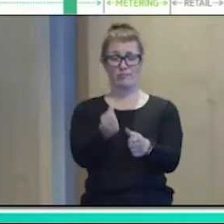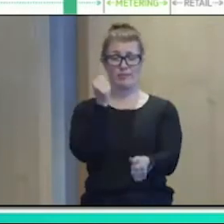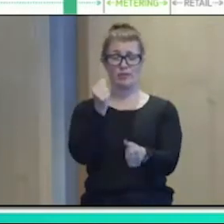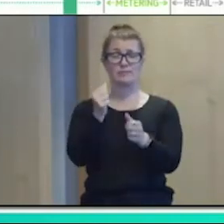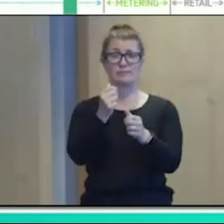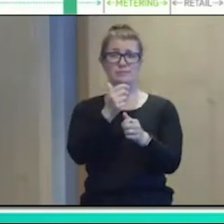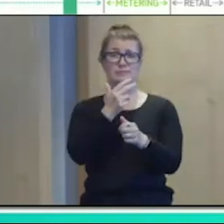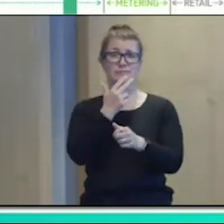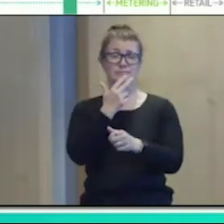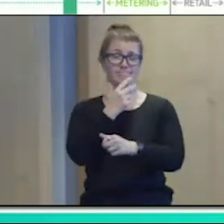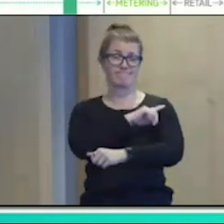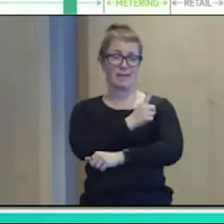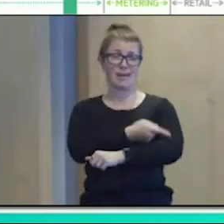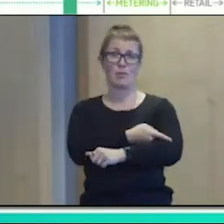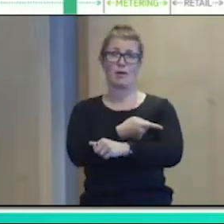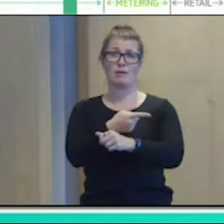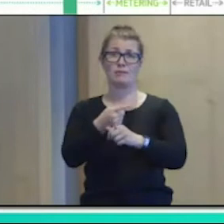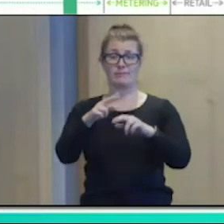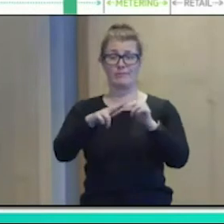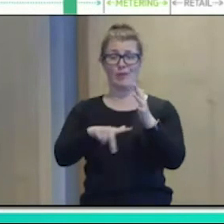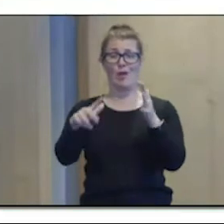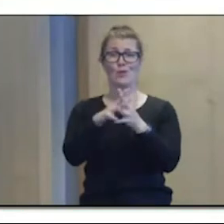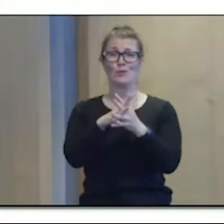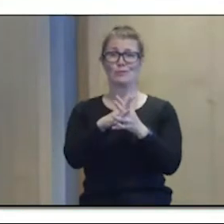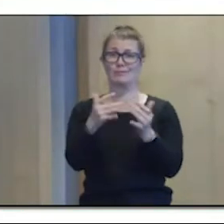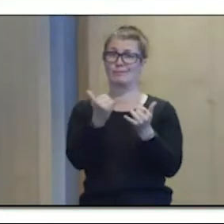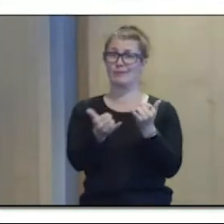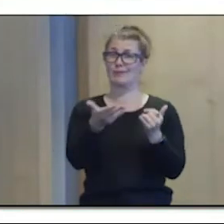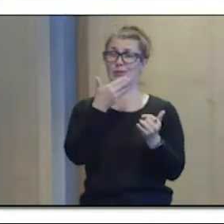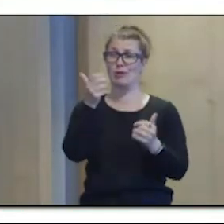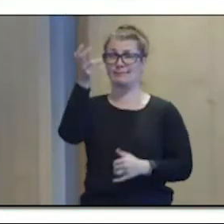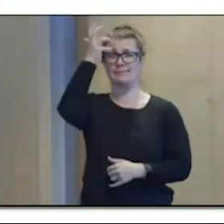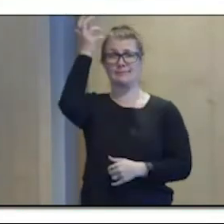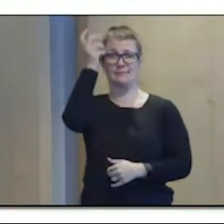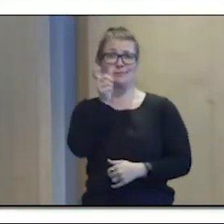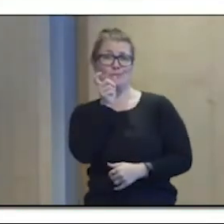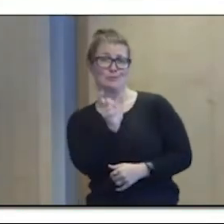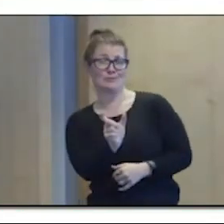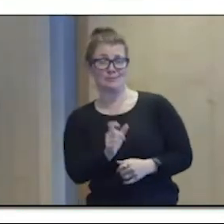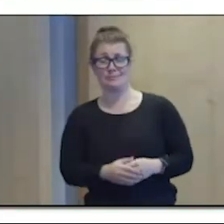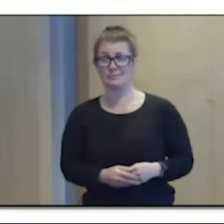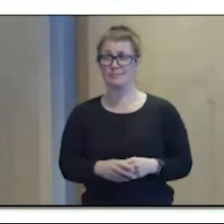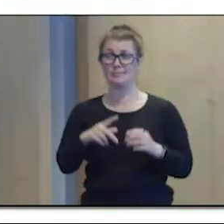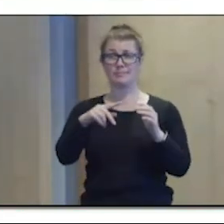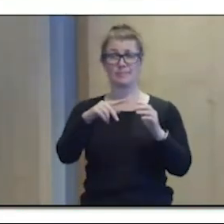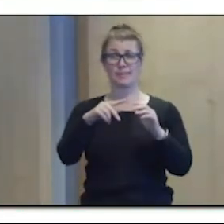technical phrase used in the media. Now the transmission network which is the big transmission